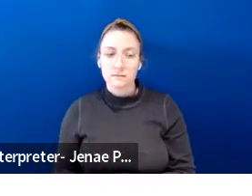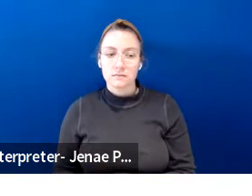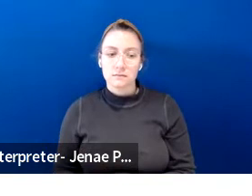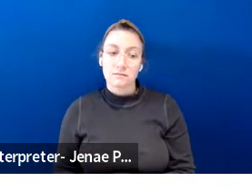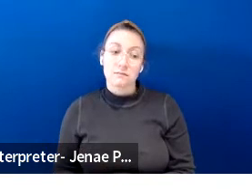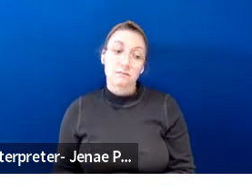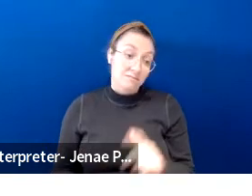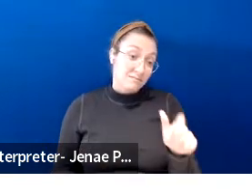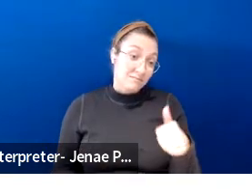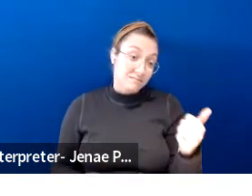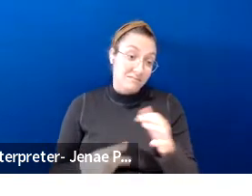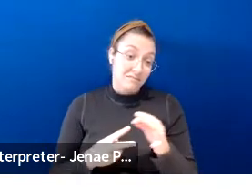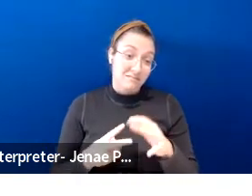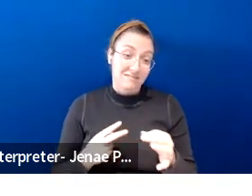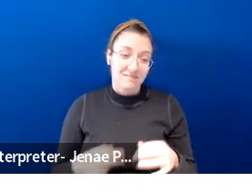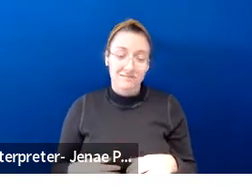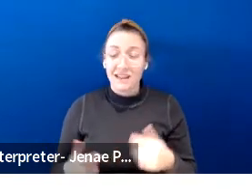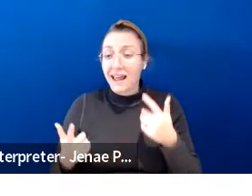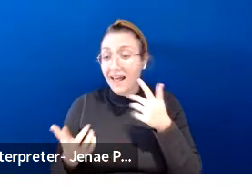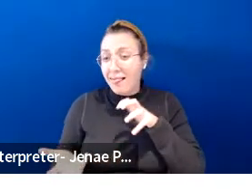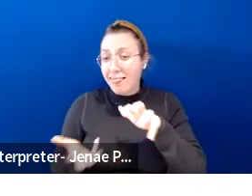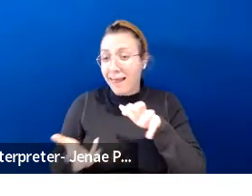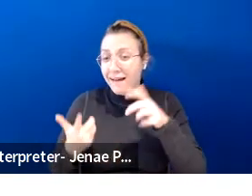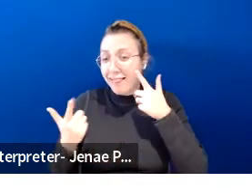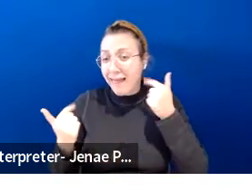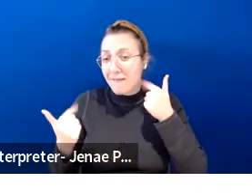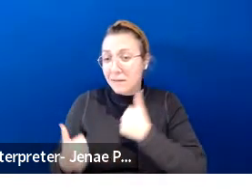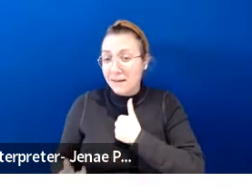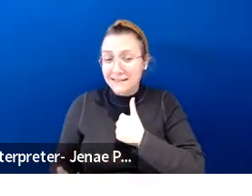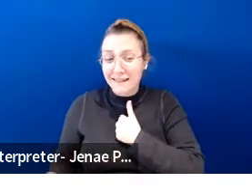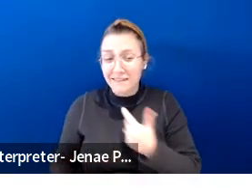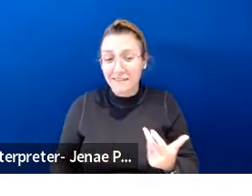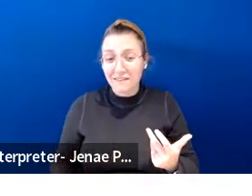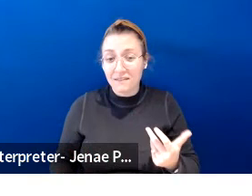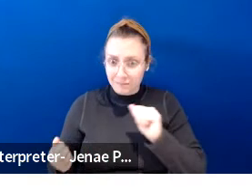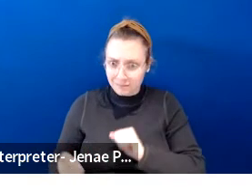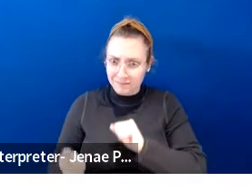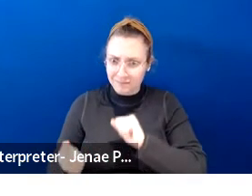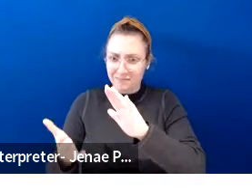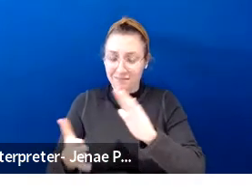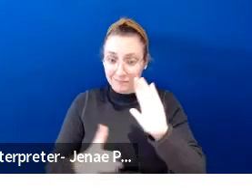You don't take yourself so seriously, especially if you encounter some impediment on your goal pursuit it's